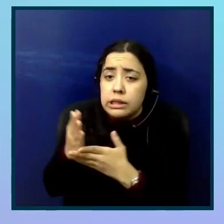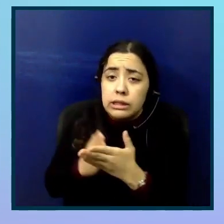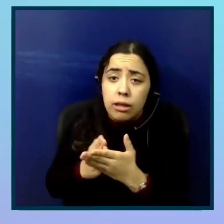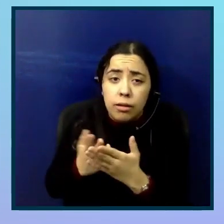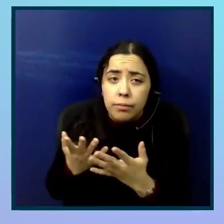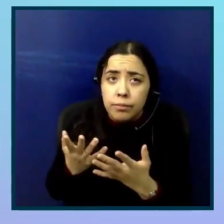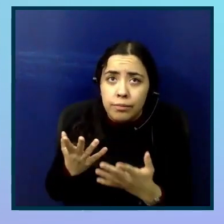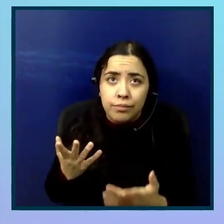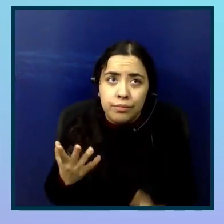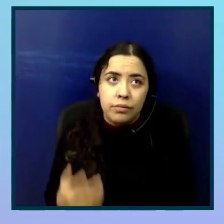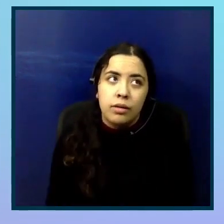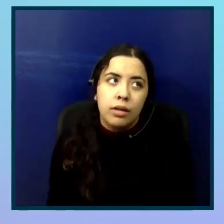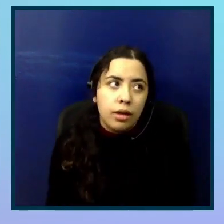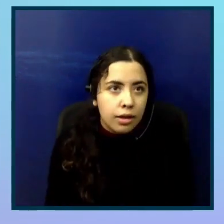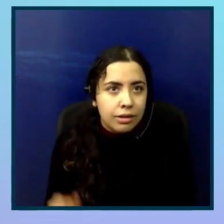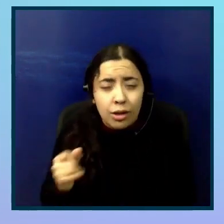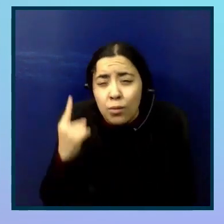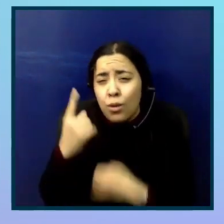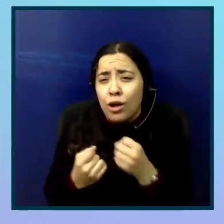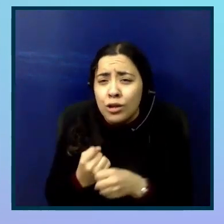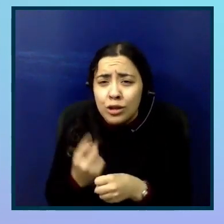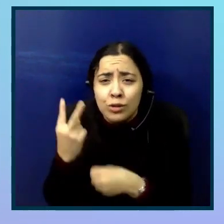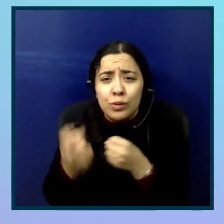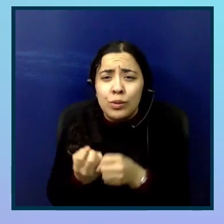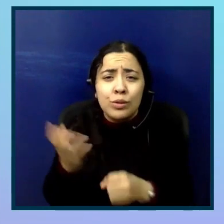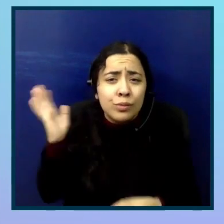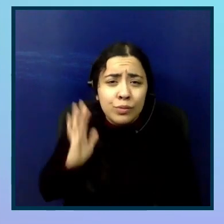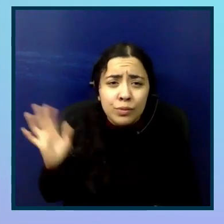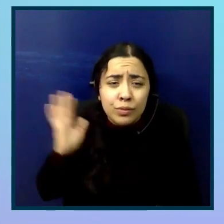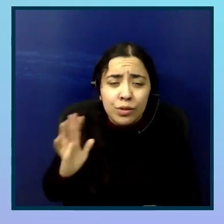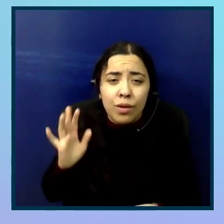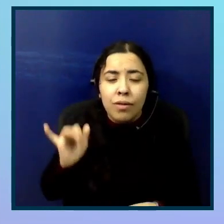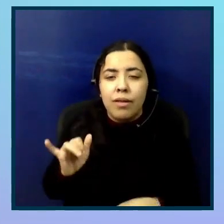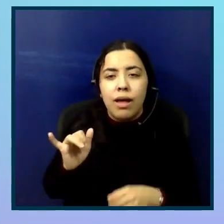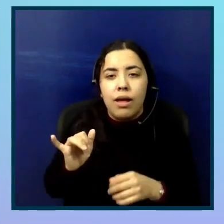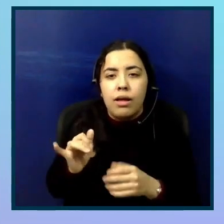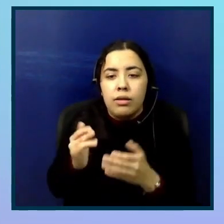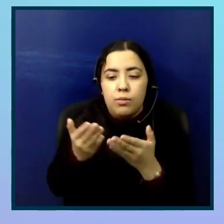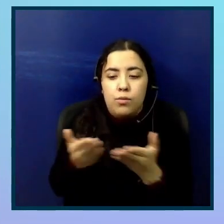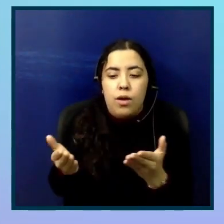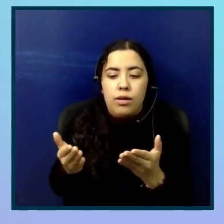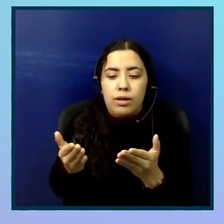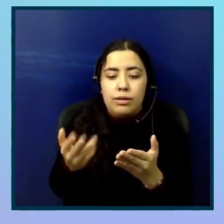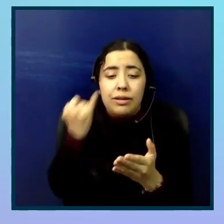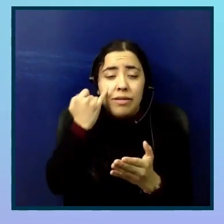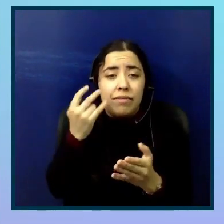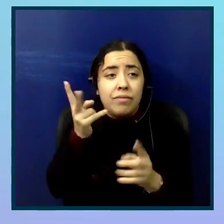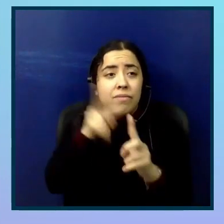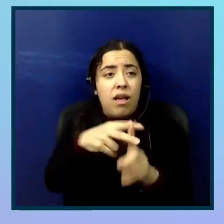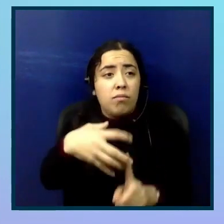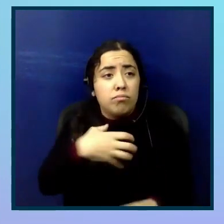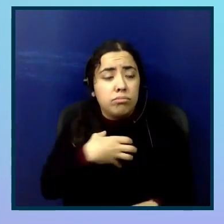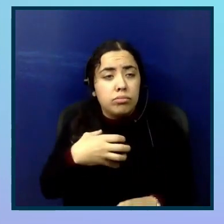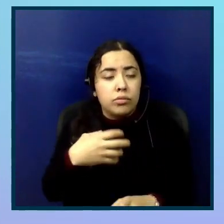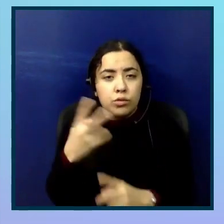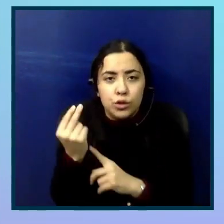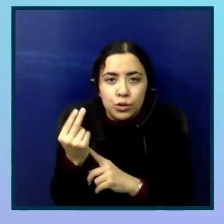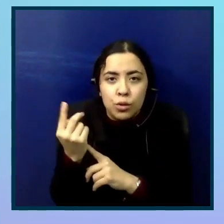like a year or two years ago and the product has changed and evolved since then. So it's this even still relevant or if it is then,